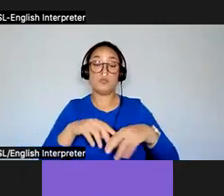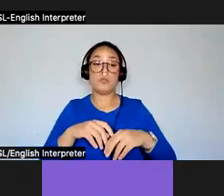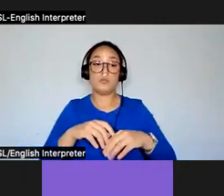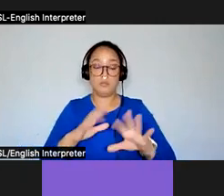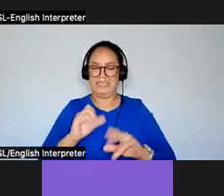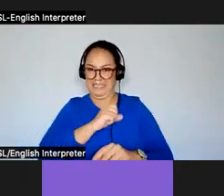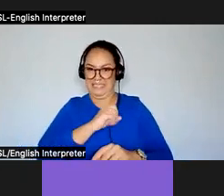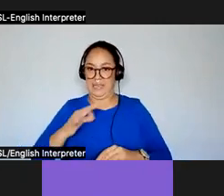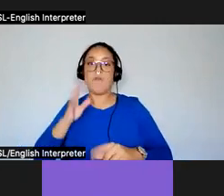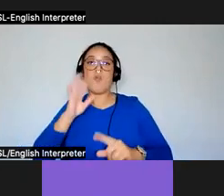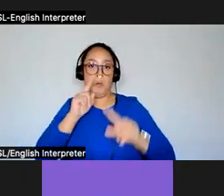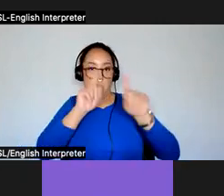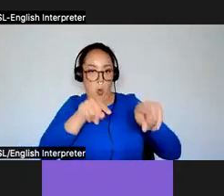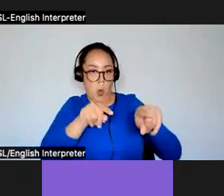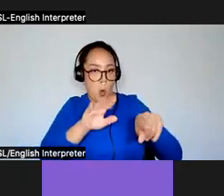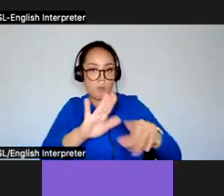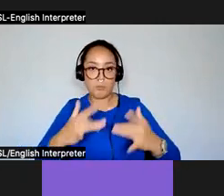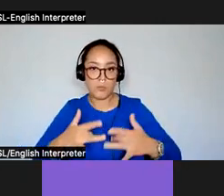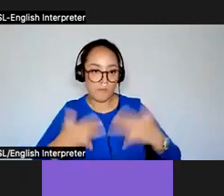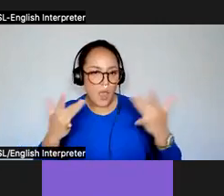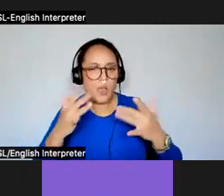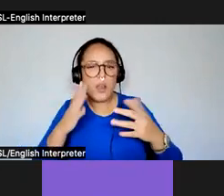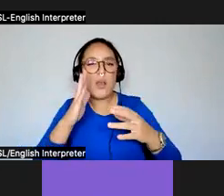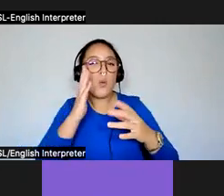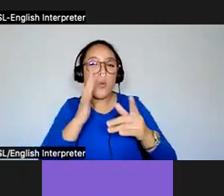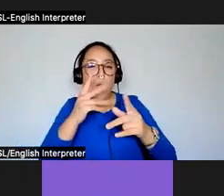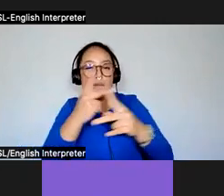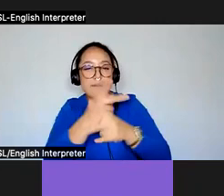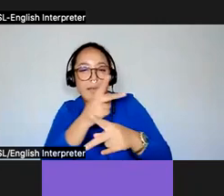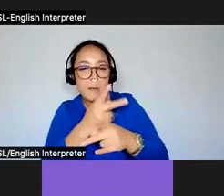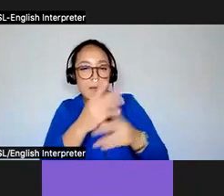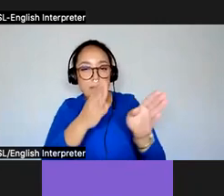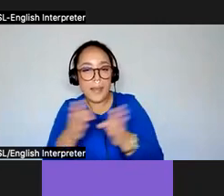And we will work that out together with you what dates make the most sense, both on staff